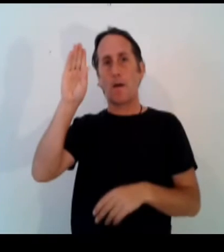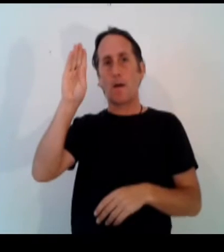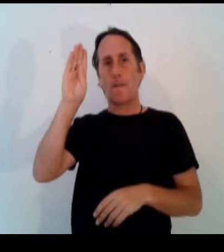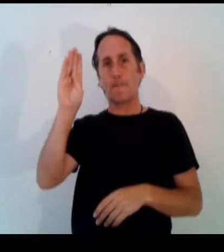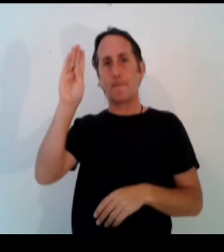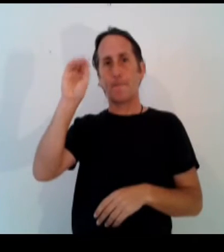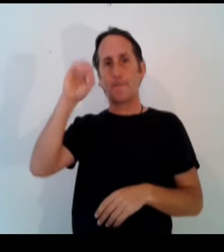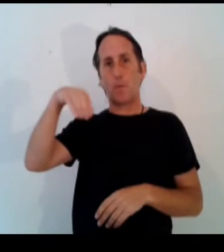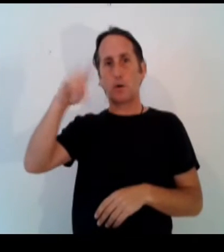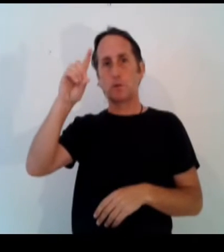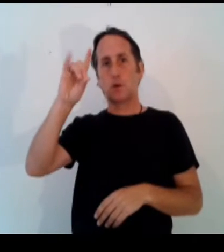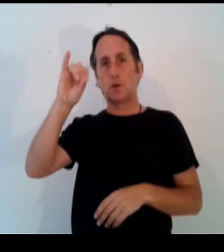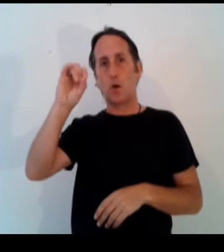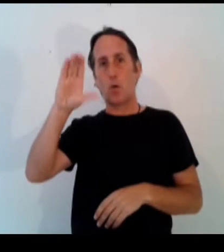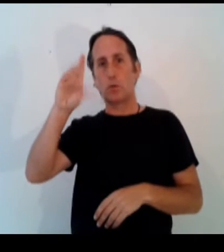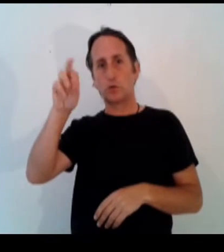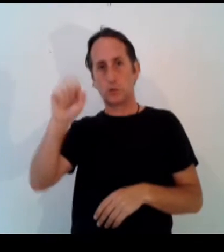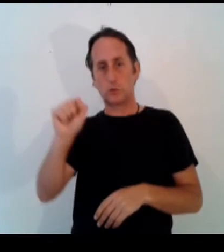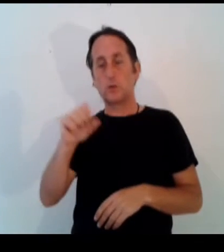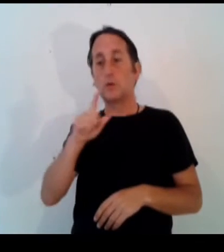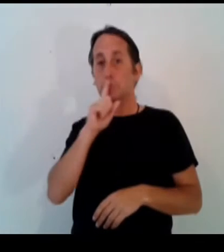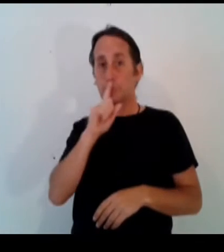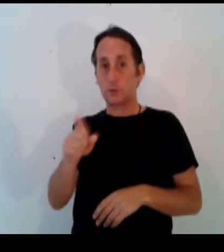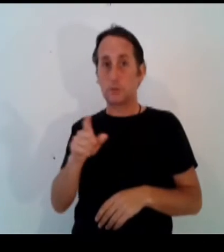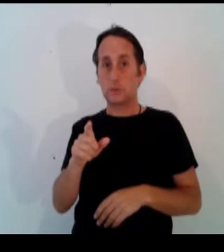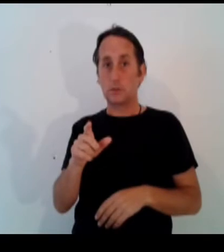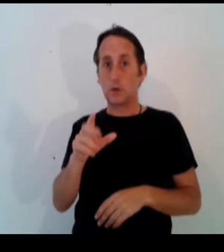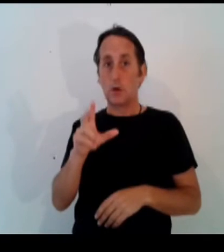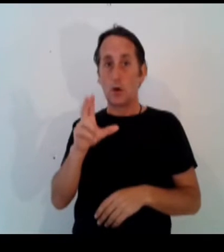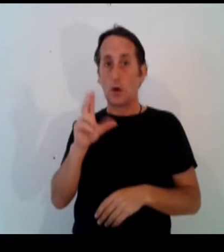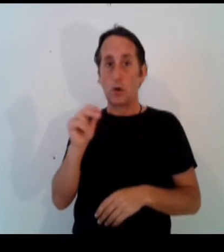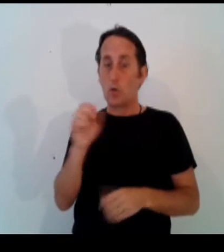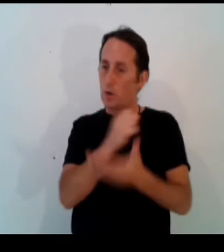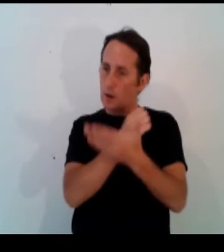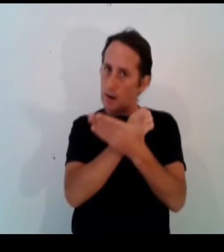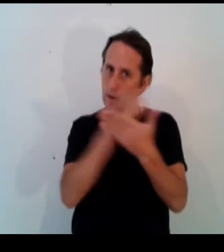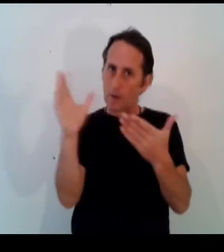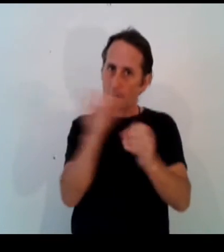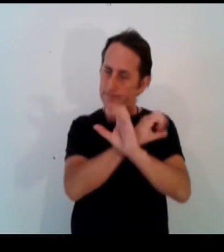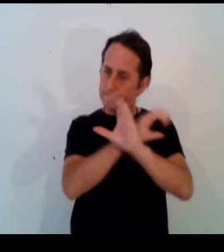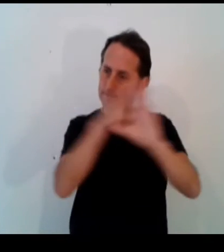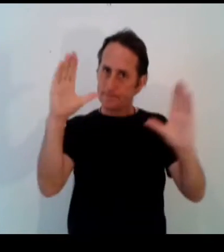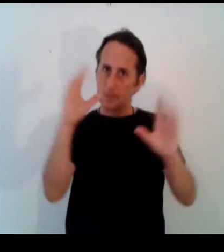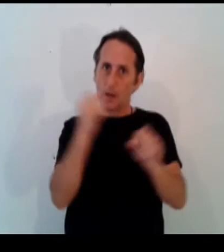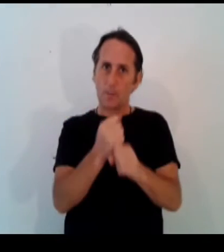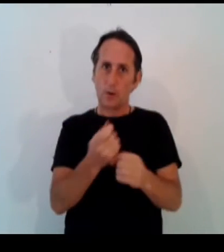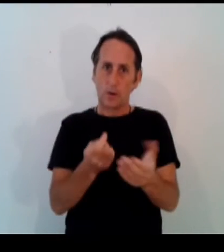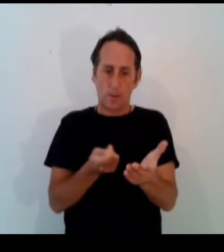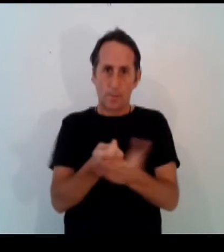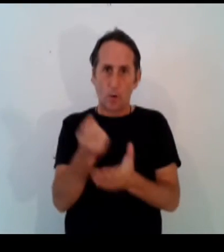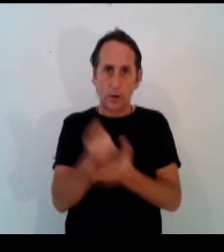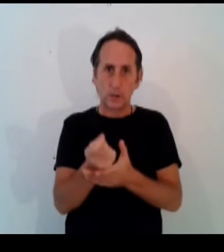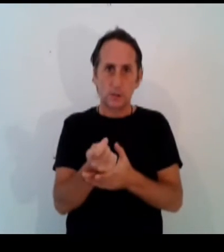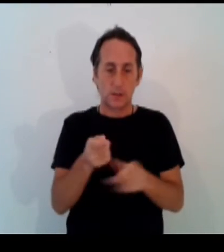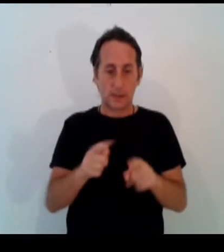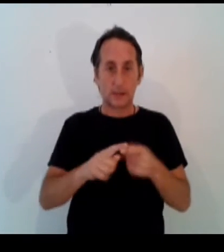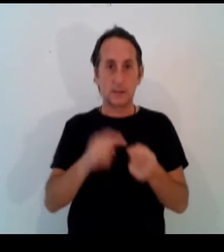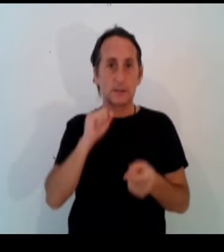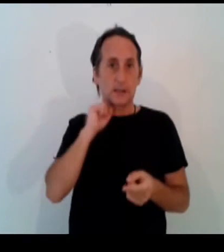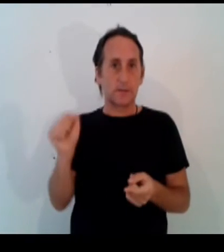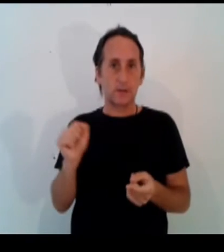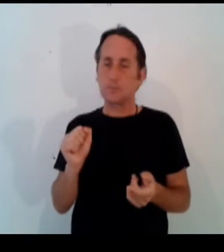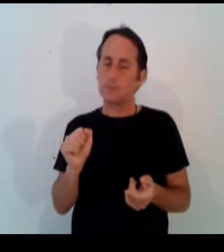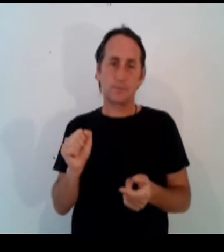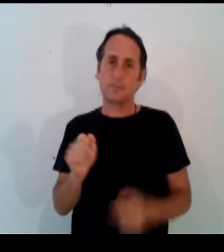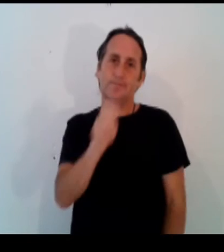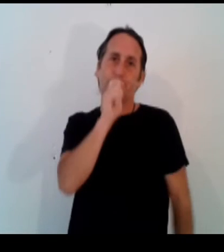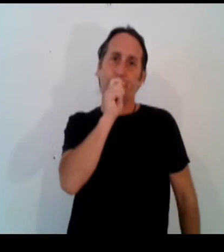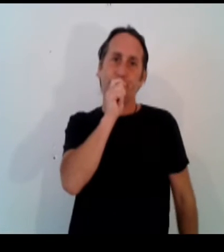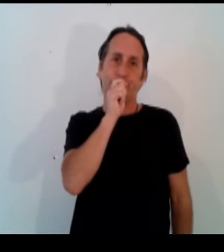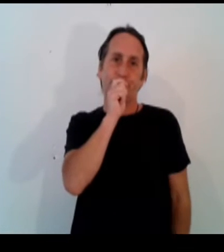There's no disclosure that the mortgage is a form of slavery and the money is counterfeit,